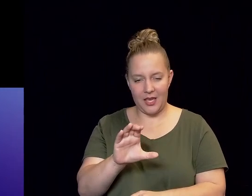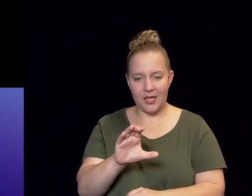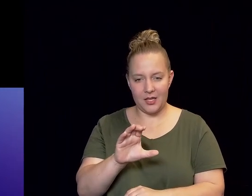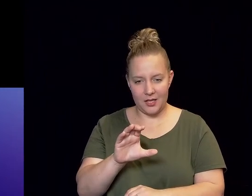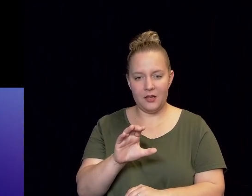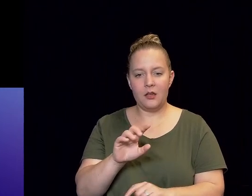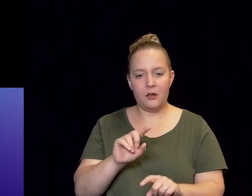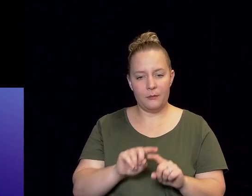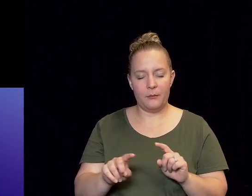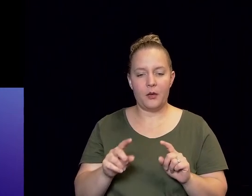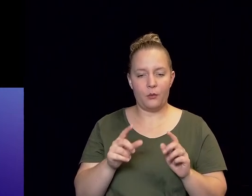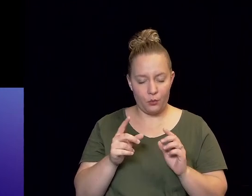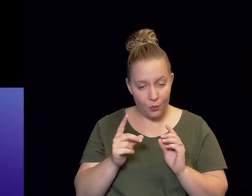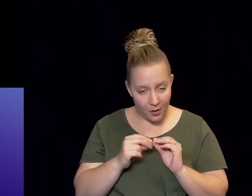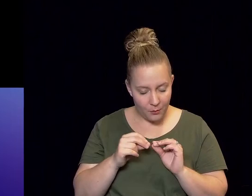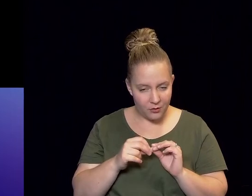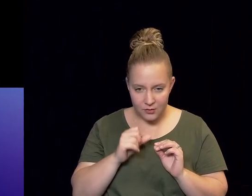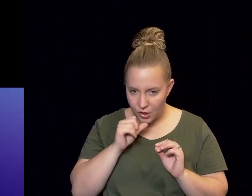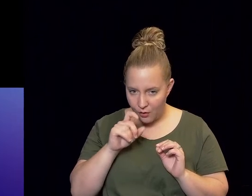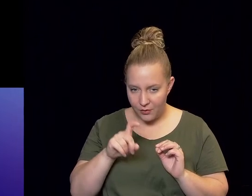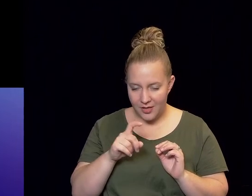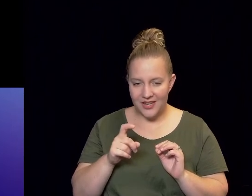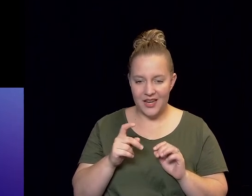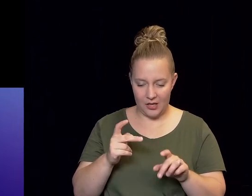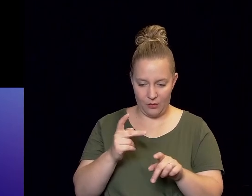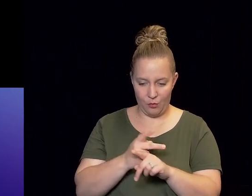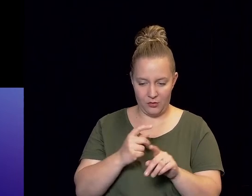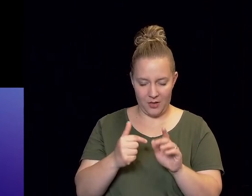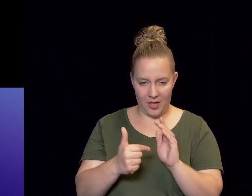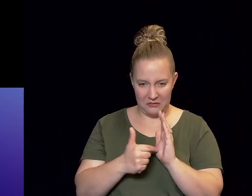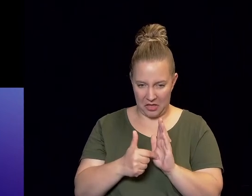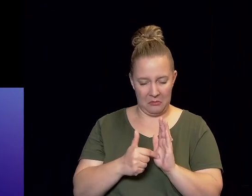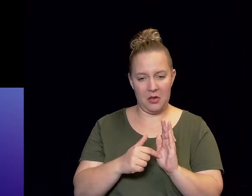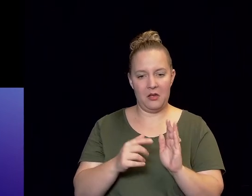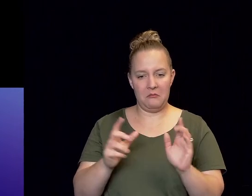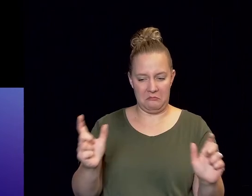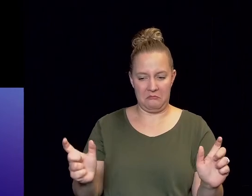But, one more time, we don't really need that multiplication sign. Let's just smush them together.